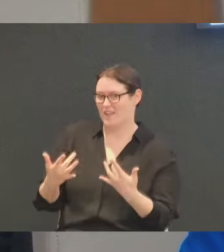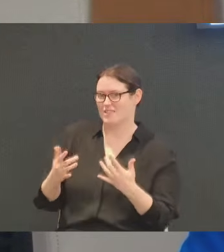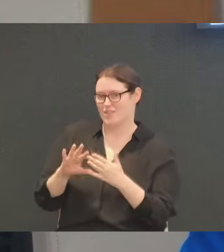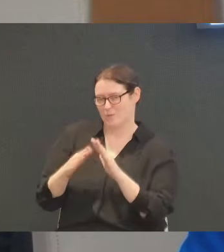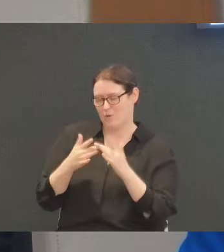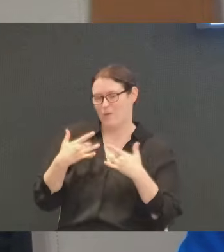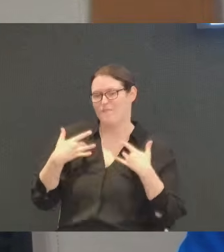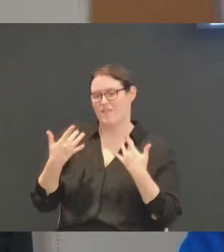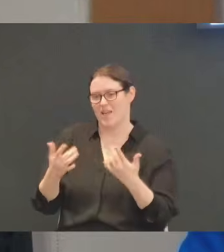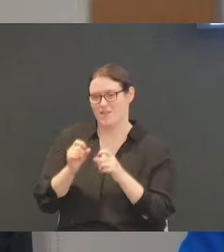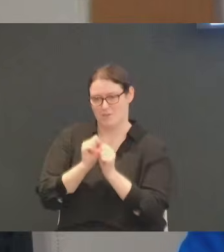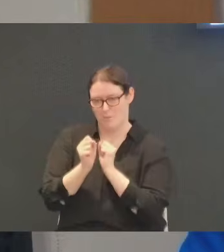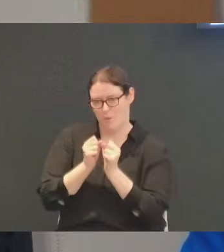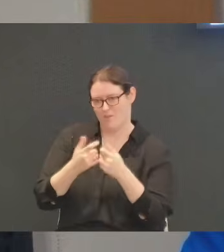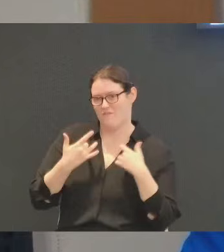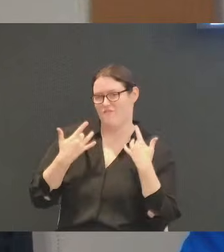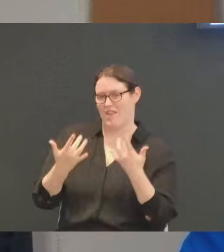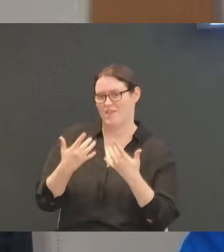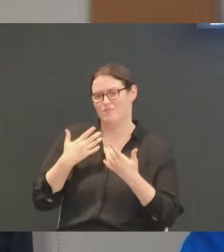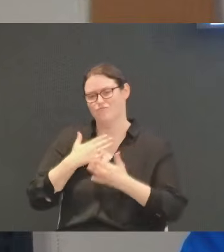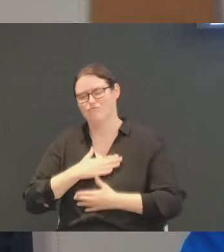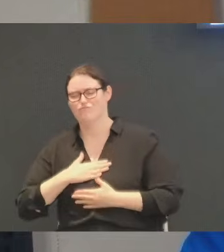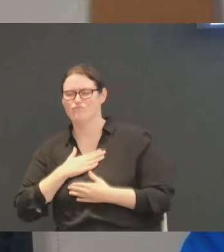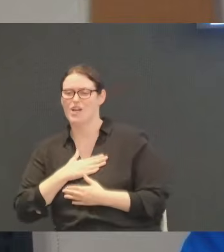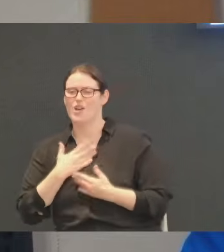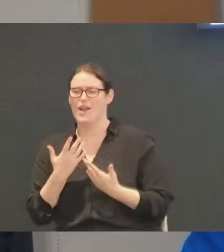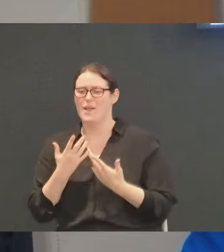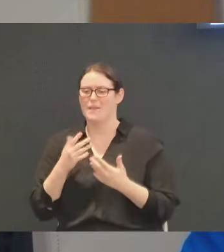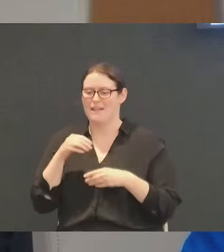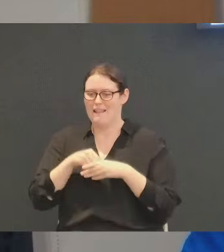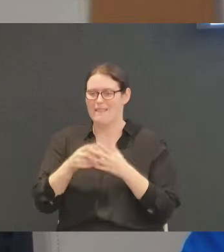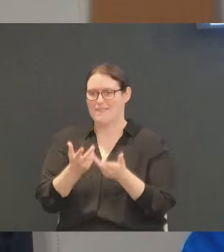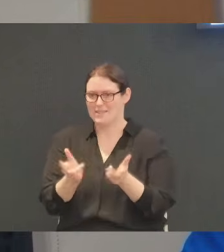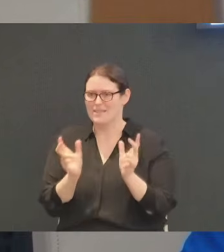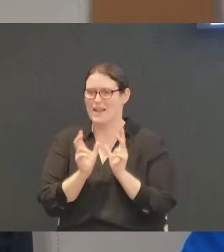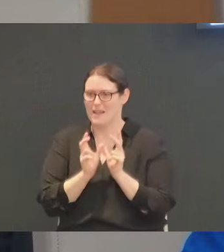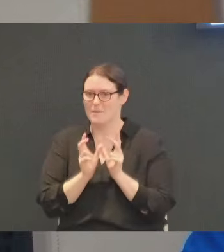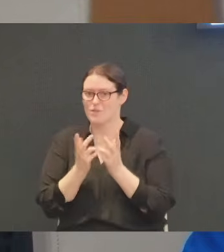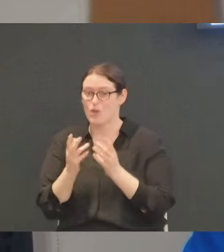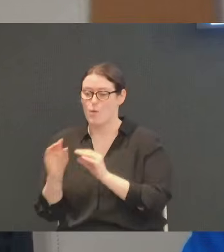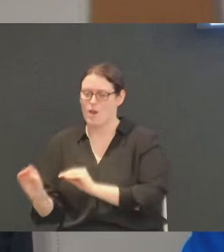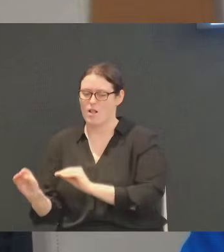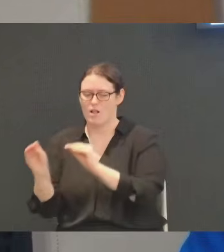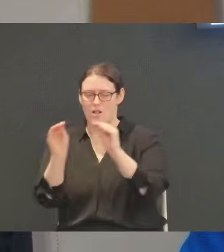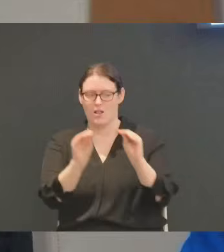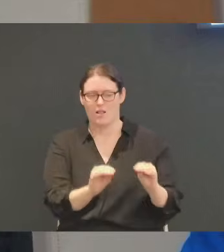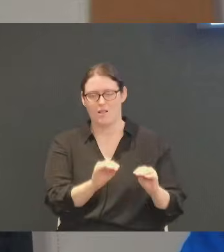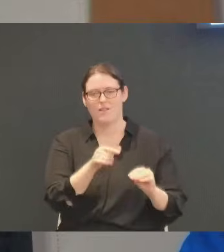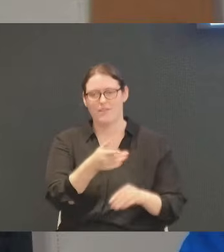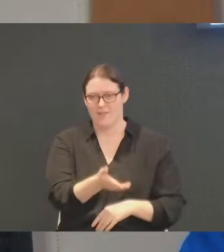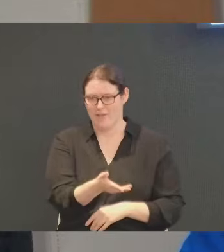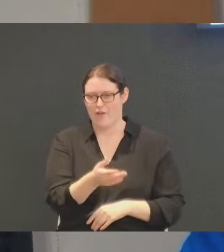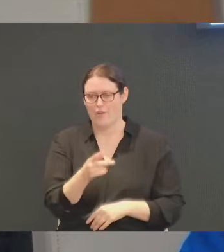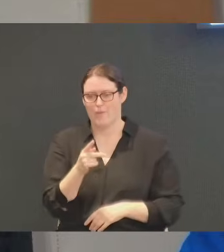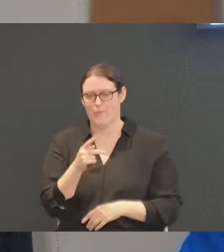sporting events, entertainment in the stadium. And so when Princeton reached out, I certainly support